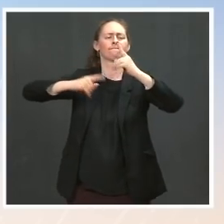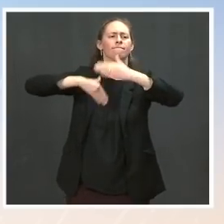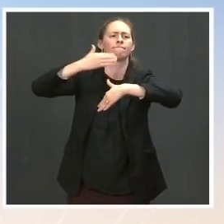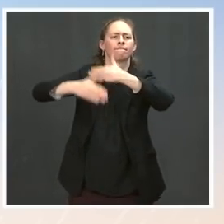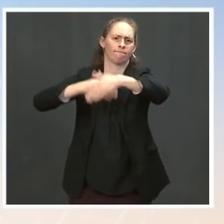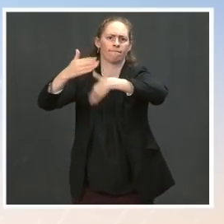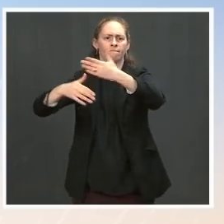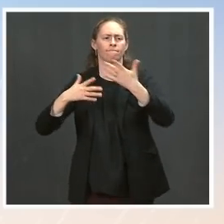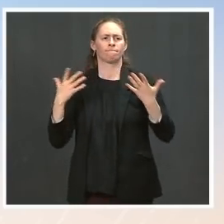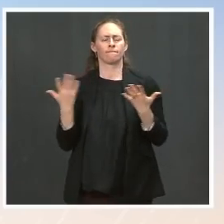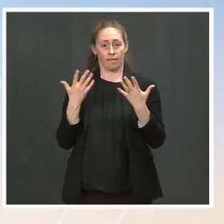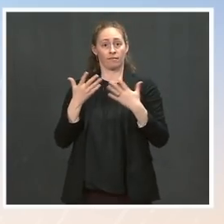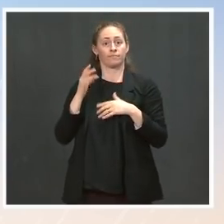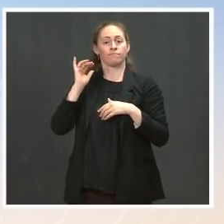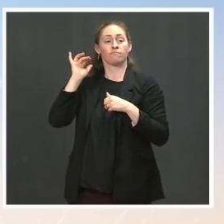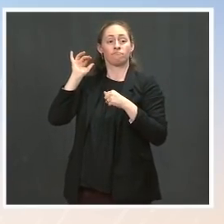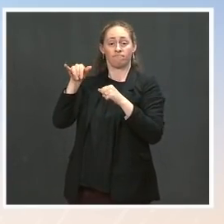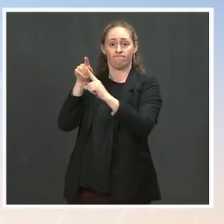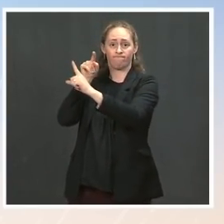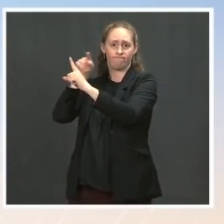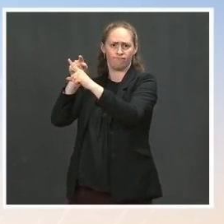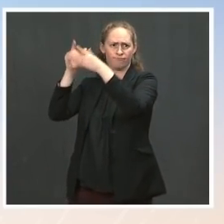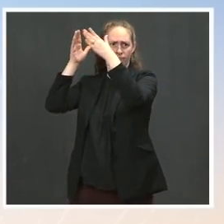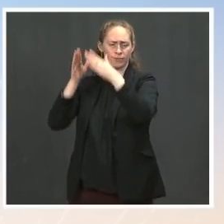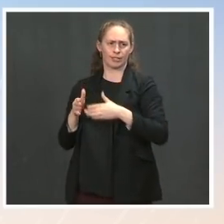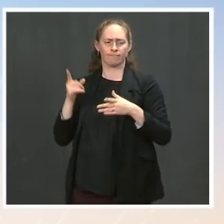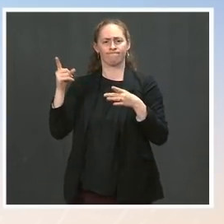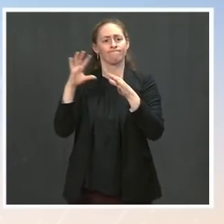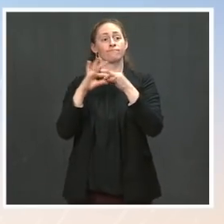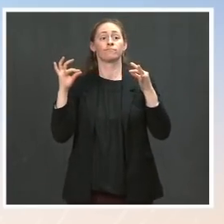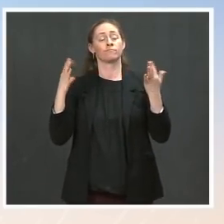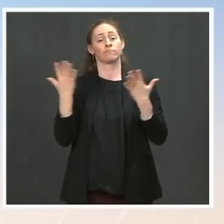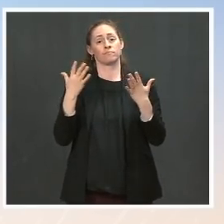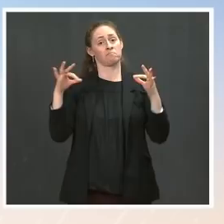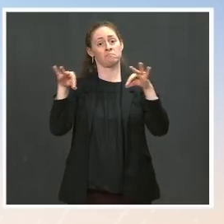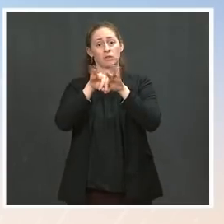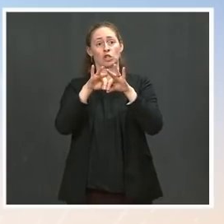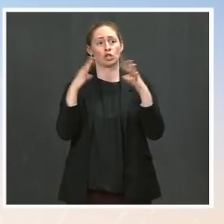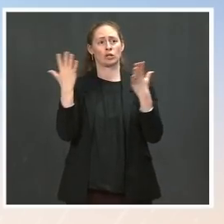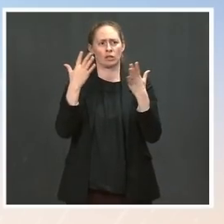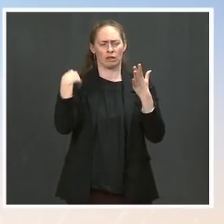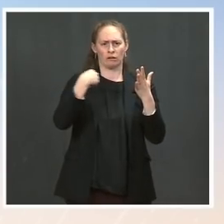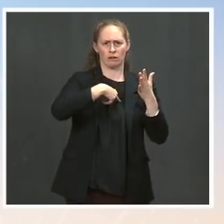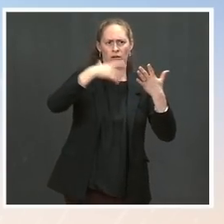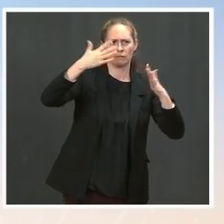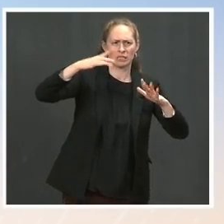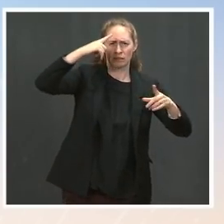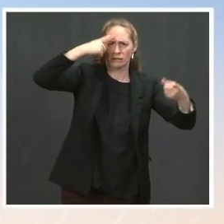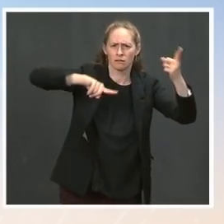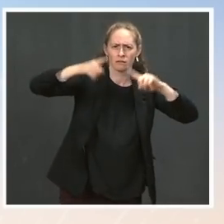I should say, conveyed, we have made a decision, in coordination, that the best path forward is to work to the past --